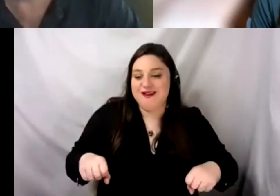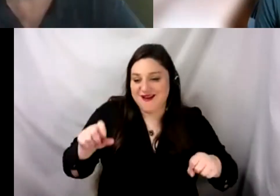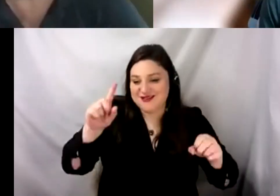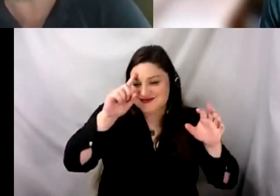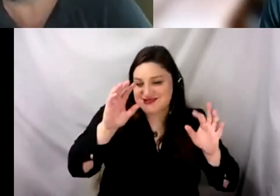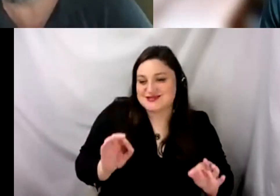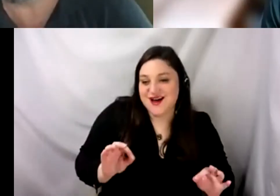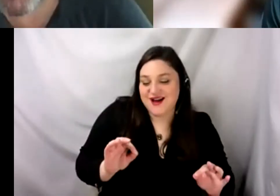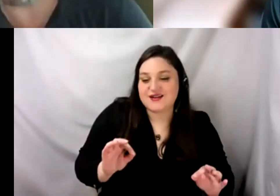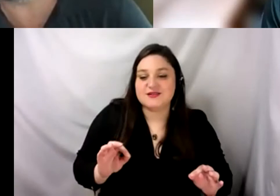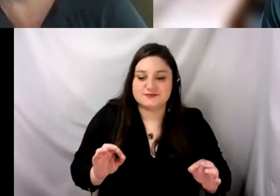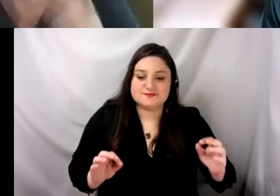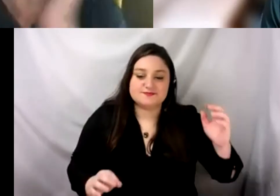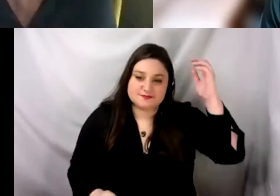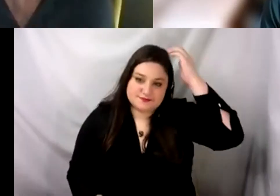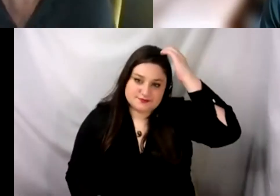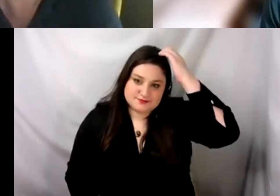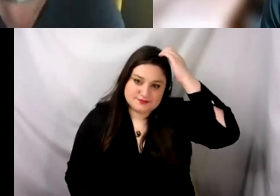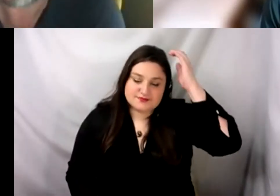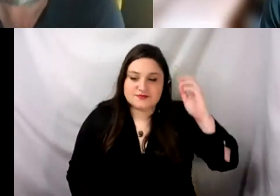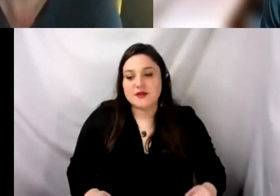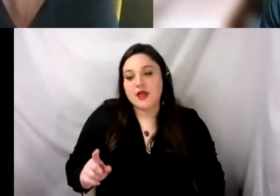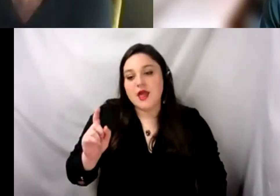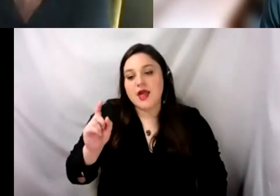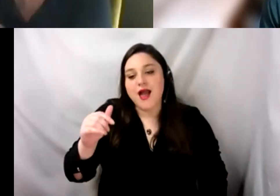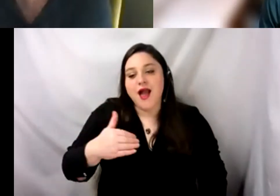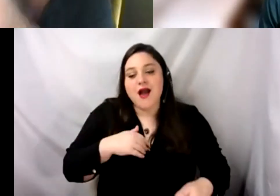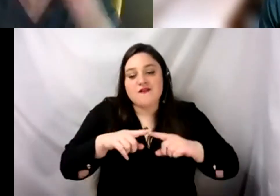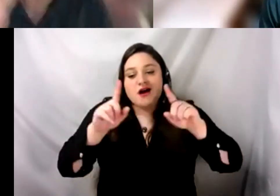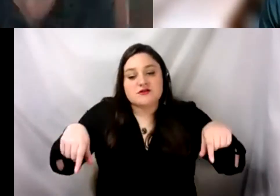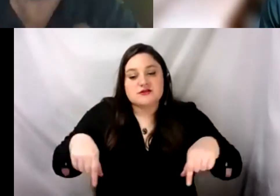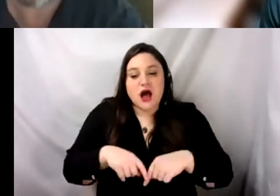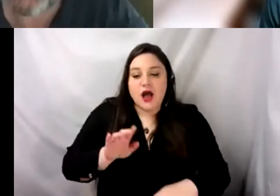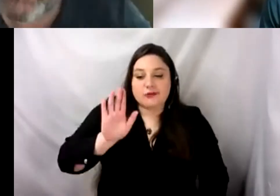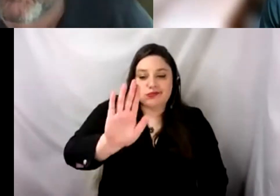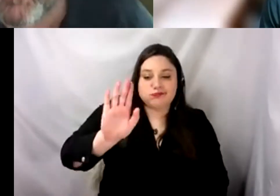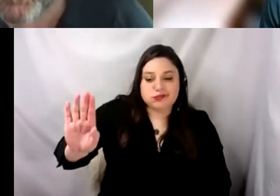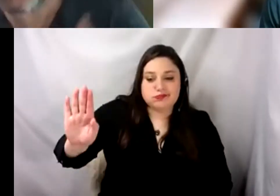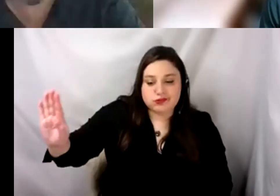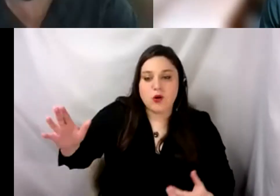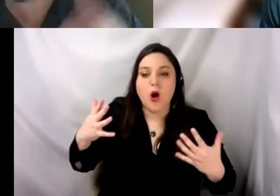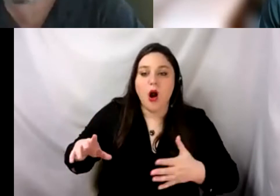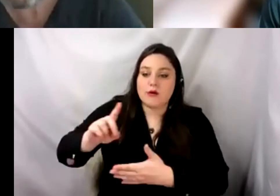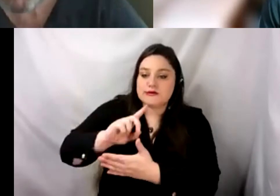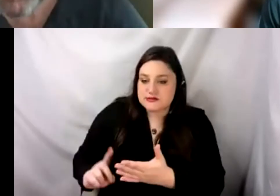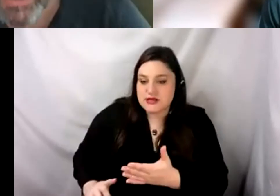designed by the city -- you can grab it and